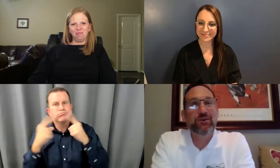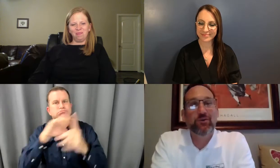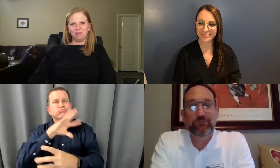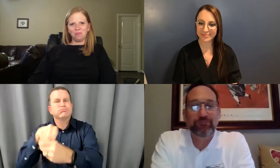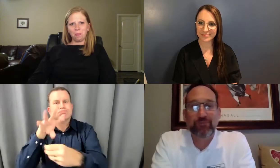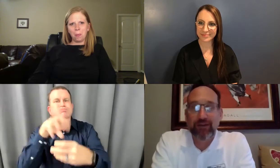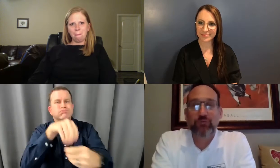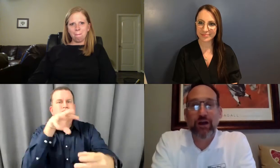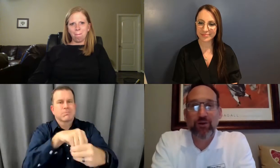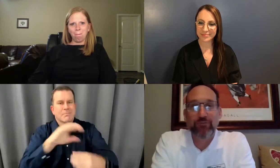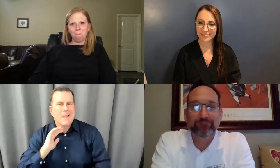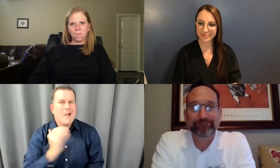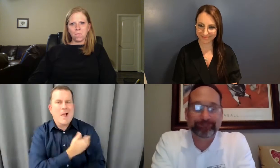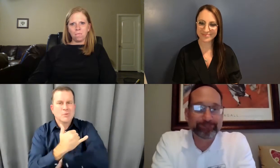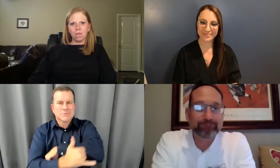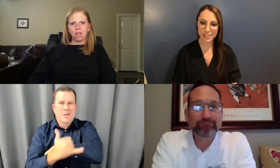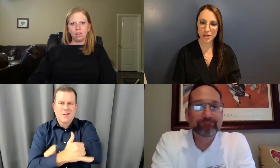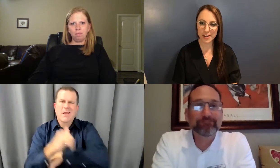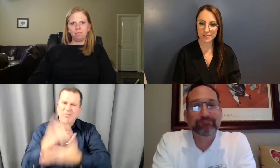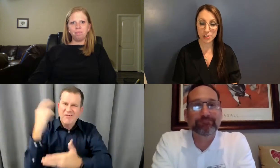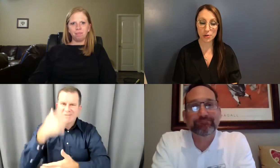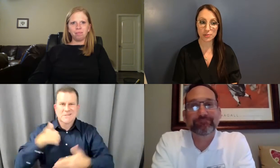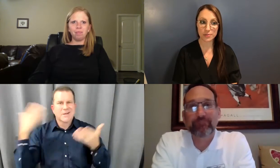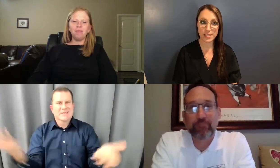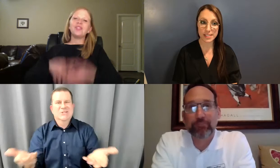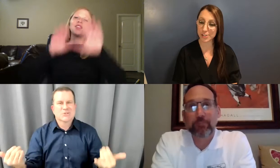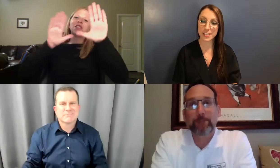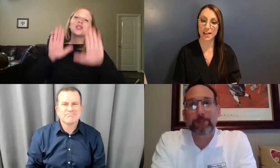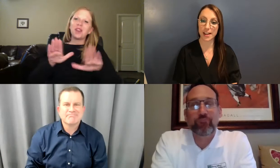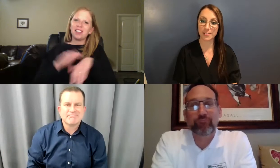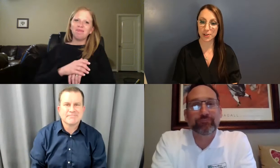So that's why I'm here. Sounds great, so it's not just the ADA,